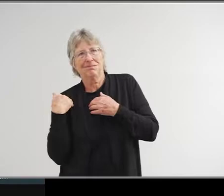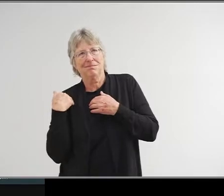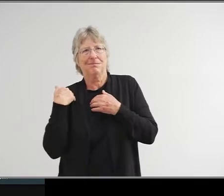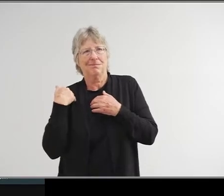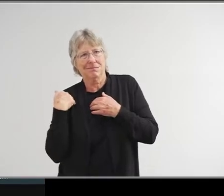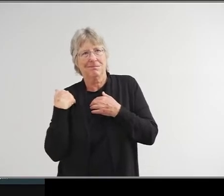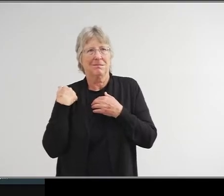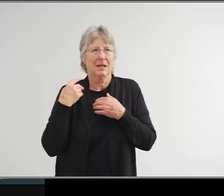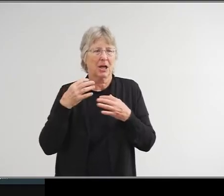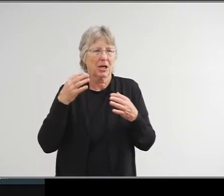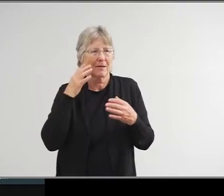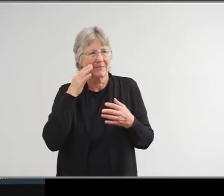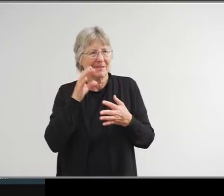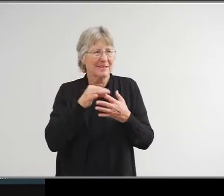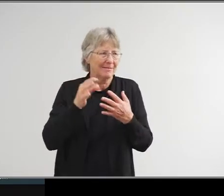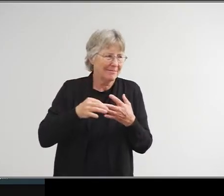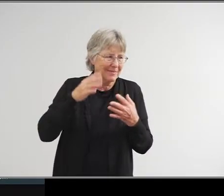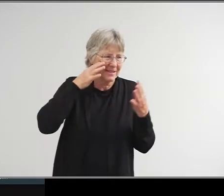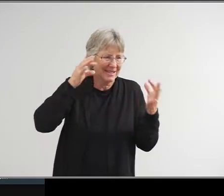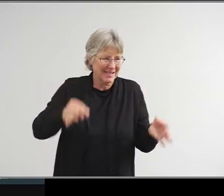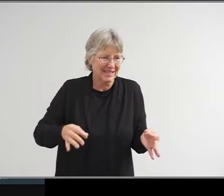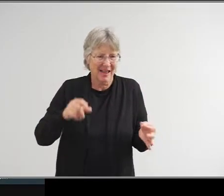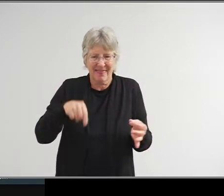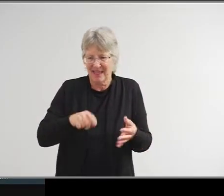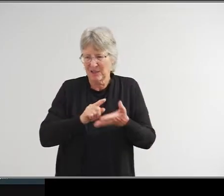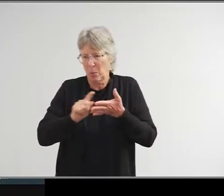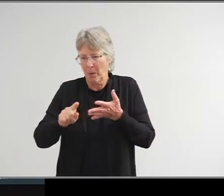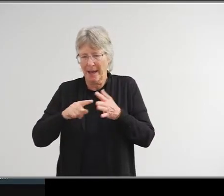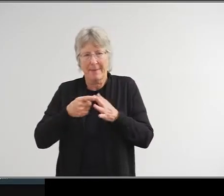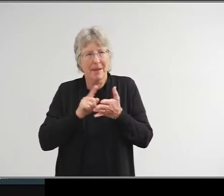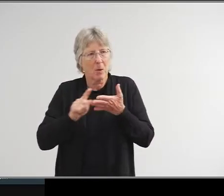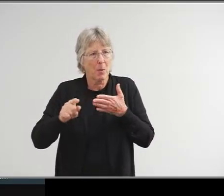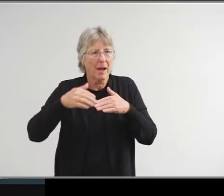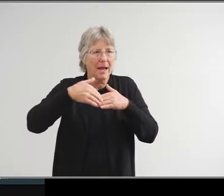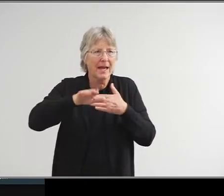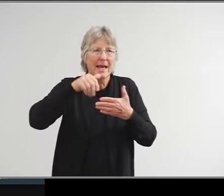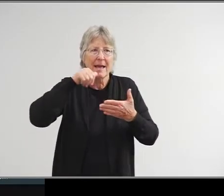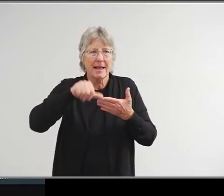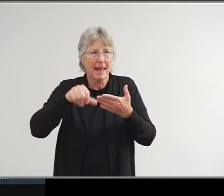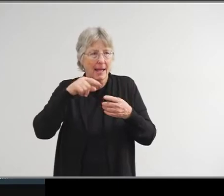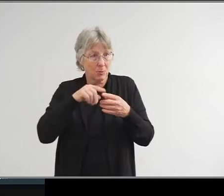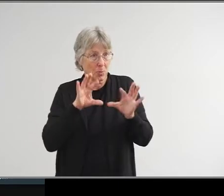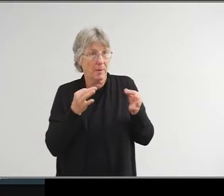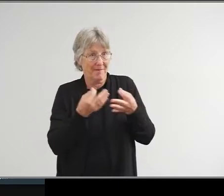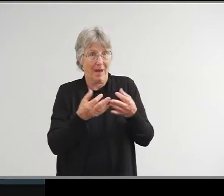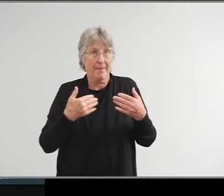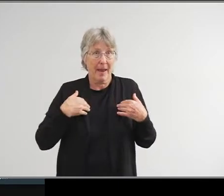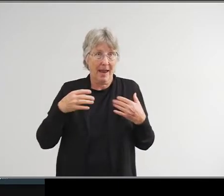And even this week, at the beginning of the week we sent a letter to the families who have students in CDC